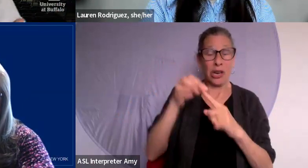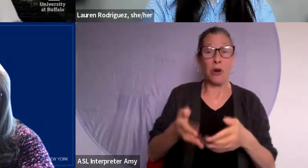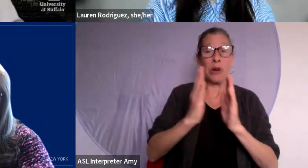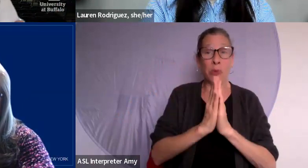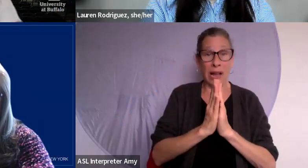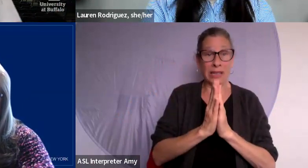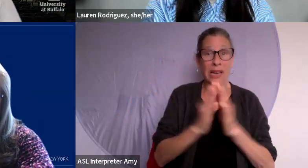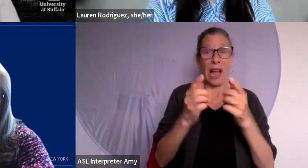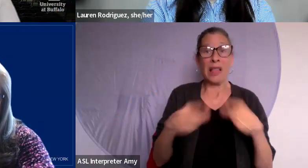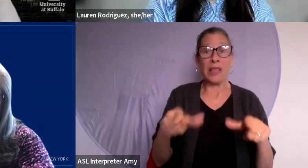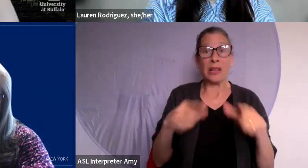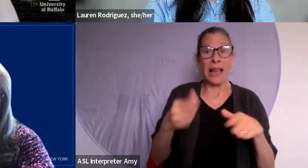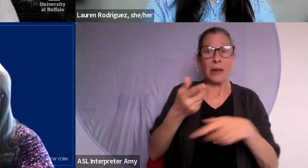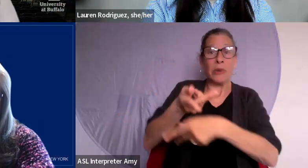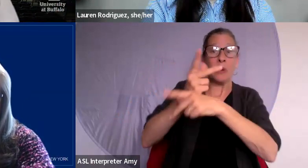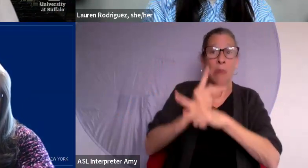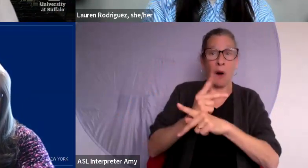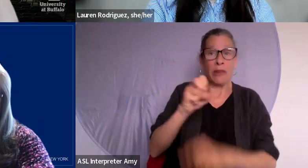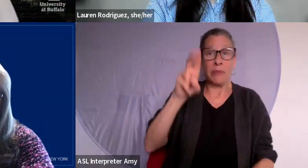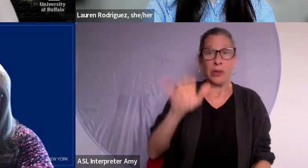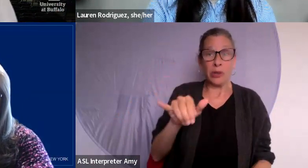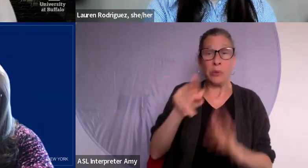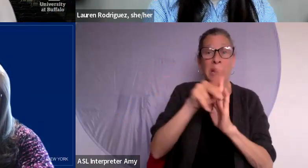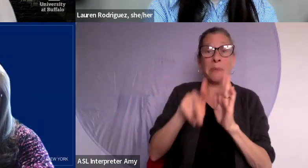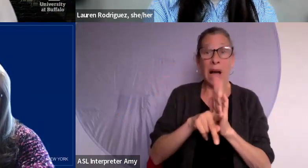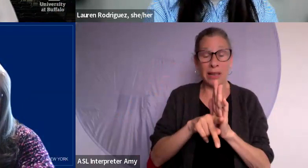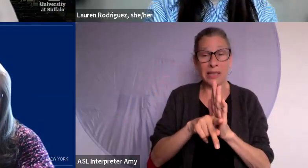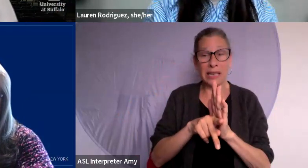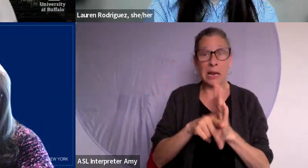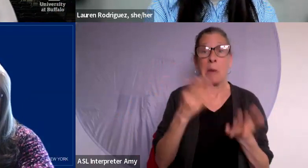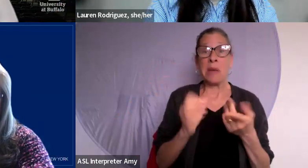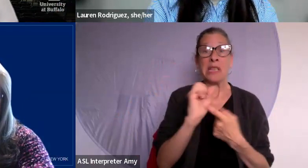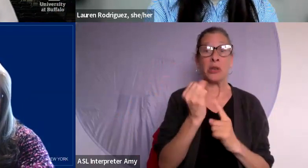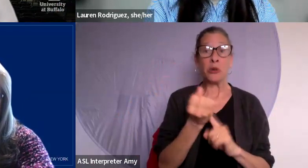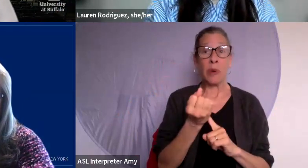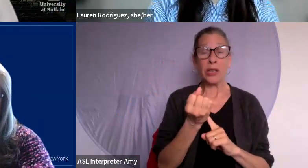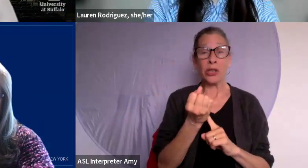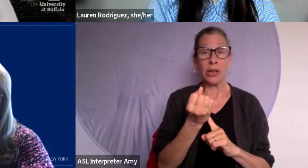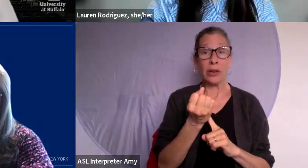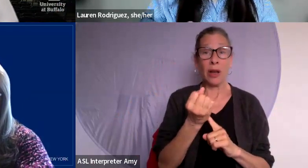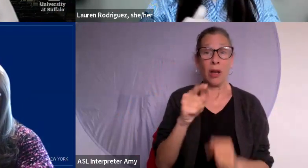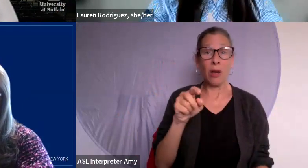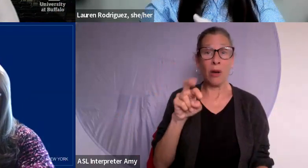is right from the SUNY policy, which says there may be instances where procuring assessable products and services